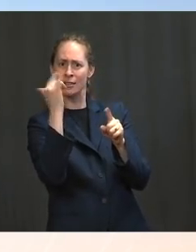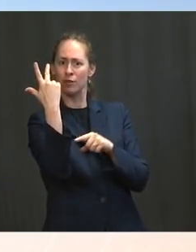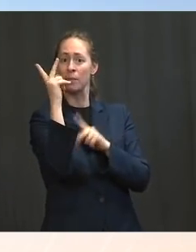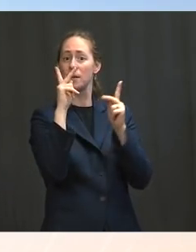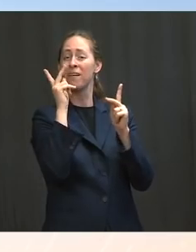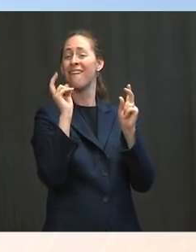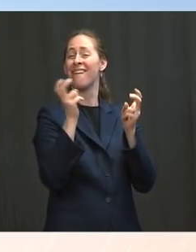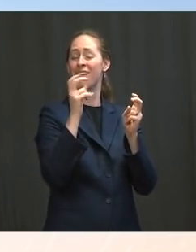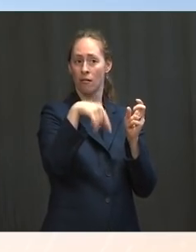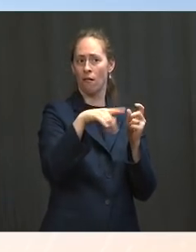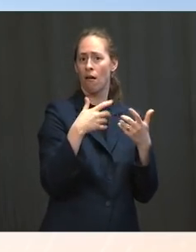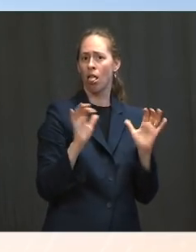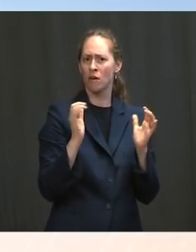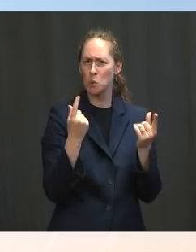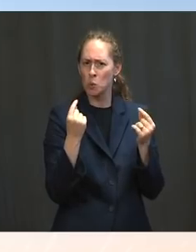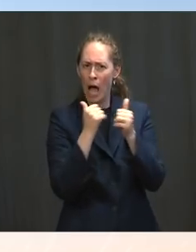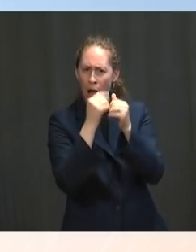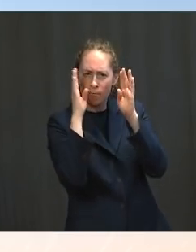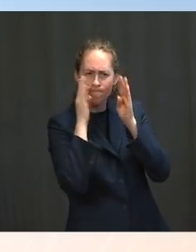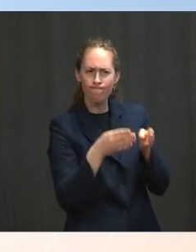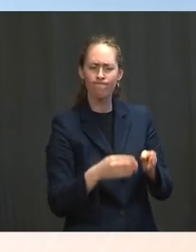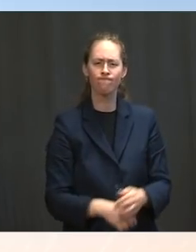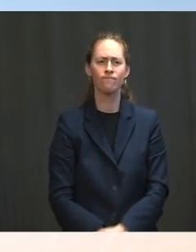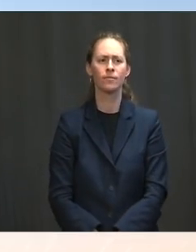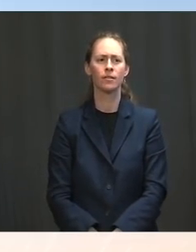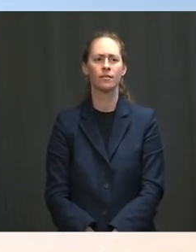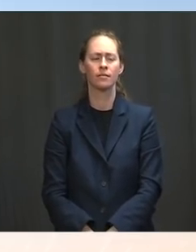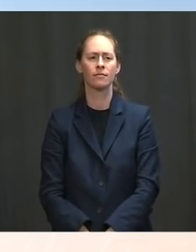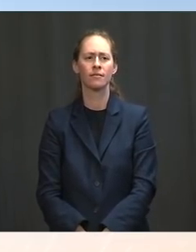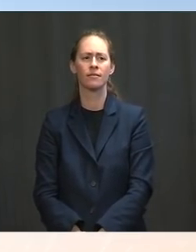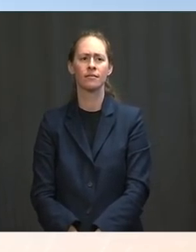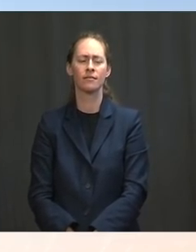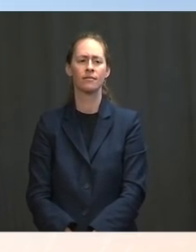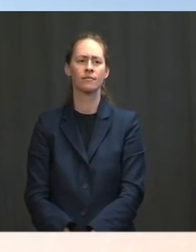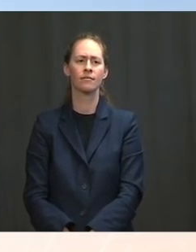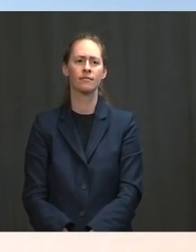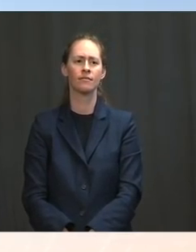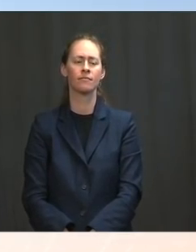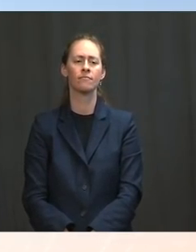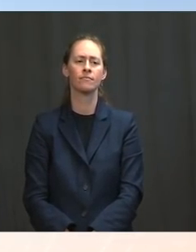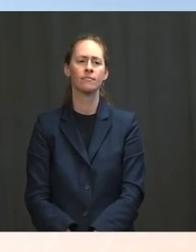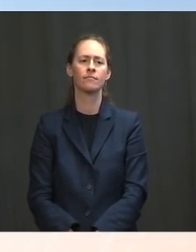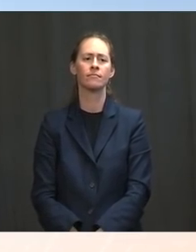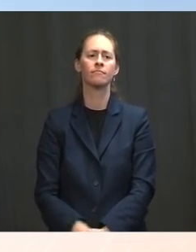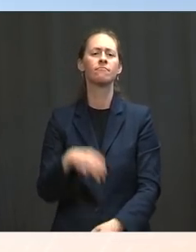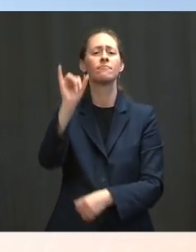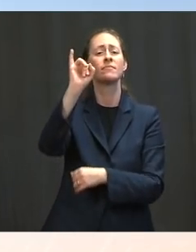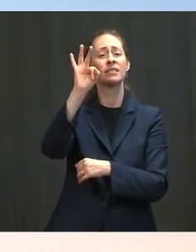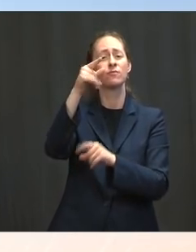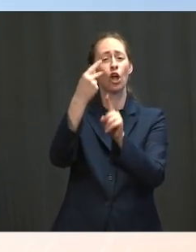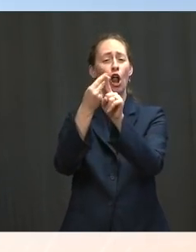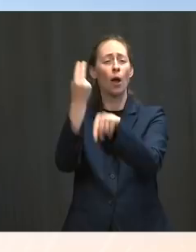Ms. Psaki: Well, Karen, I'd first say, if you go back to even five or six months ago, that percentage of people who were not planning